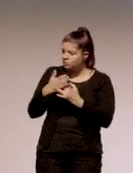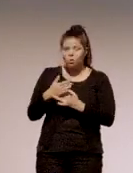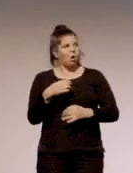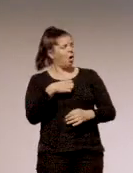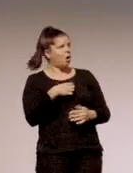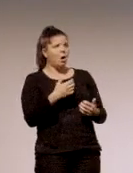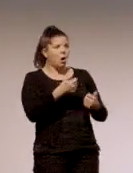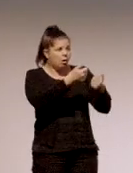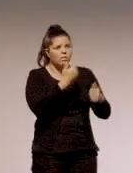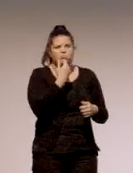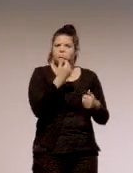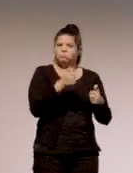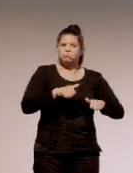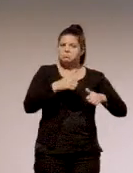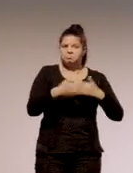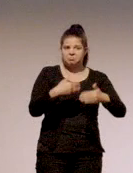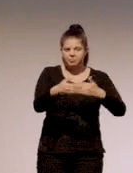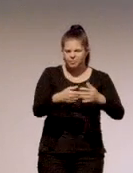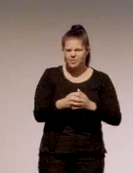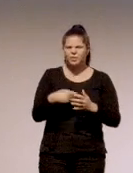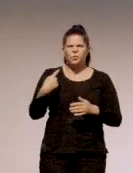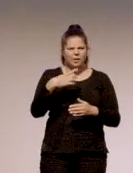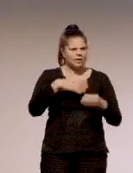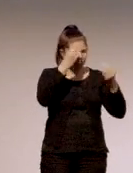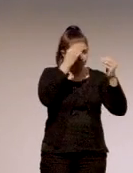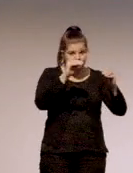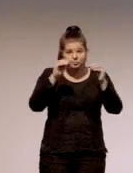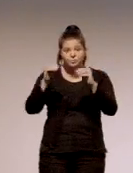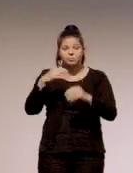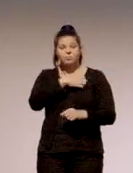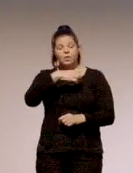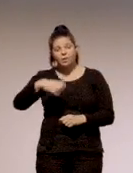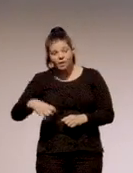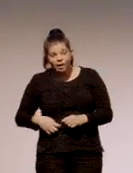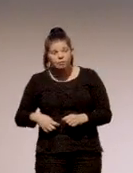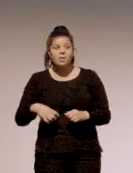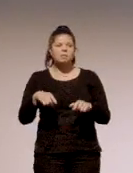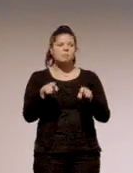So for us, making sure that we take the role of educating, not just within government, but broader around the importance of accessibility